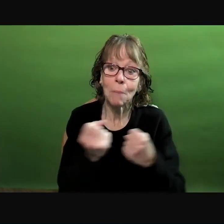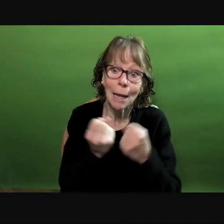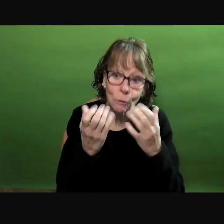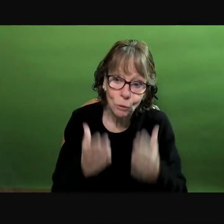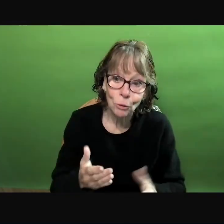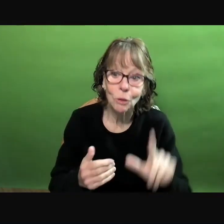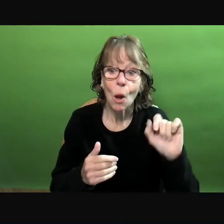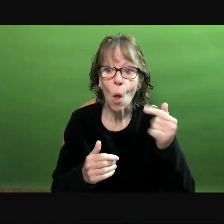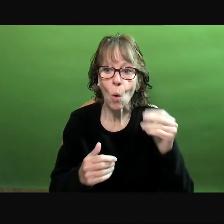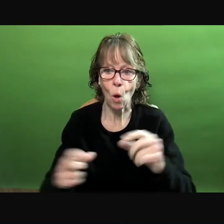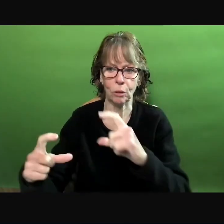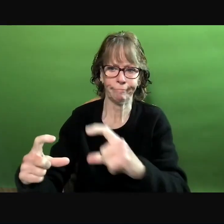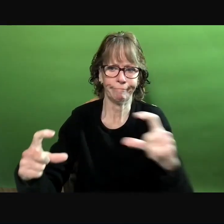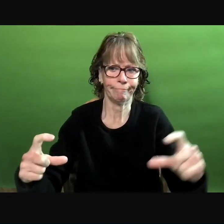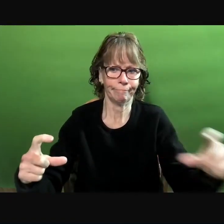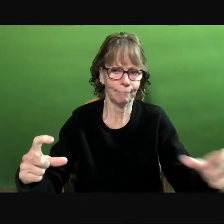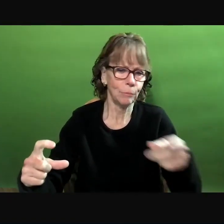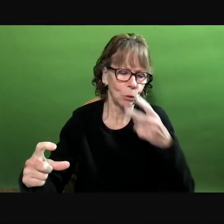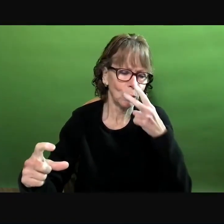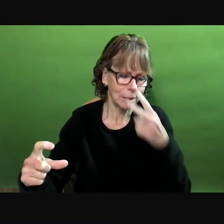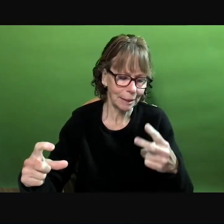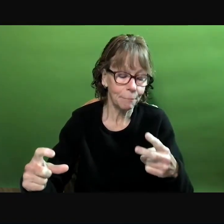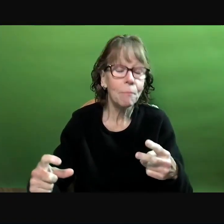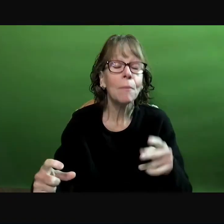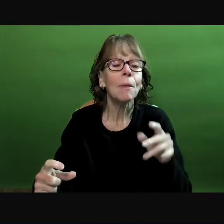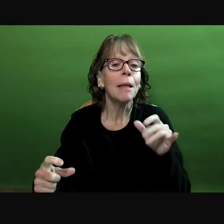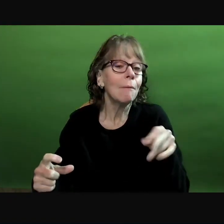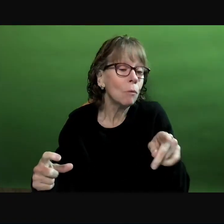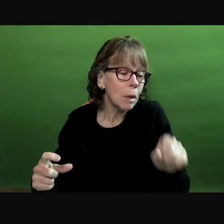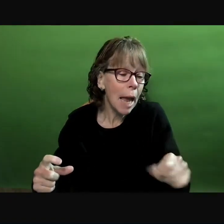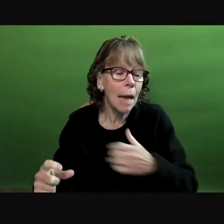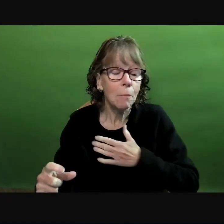As we continue, please take advantage of the opportunities to earn continuing